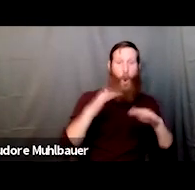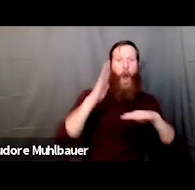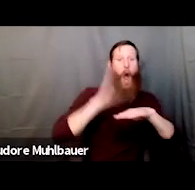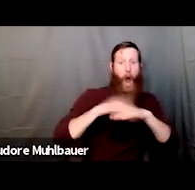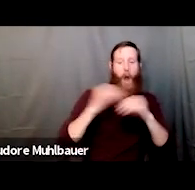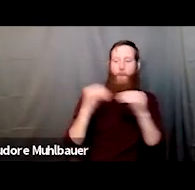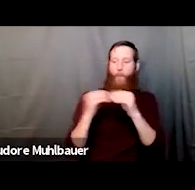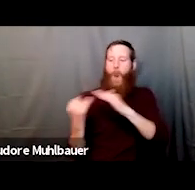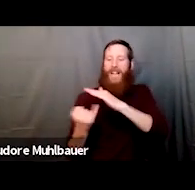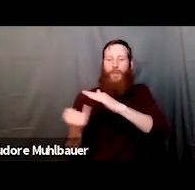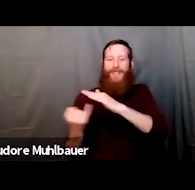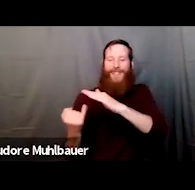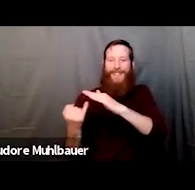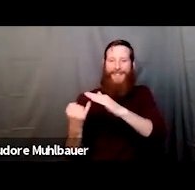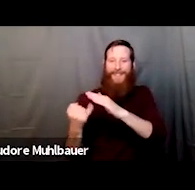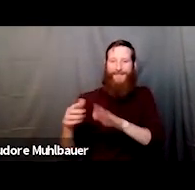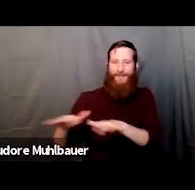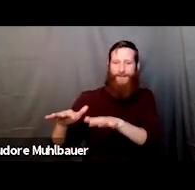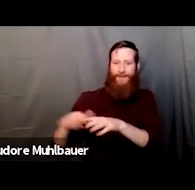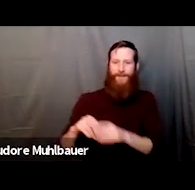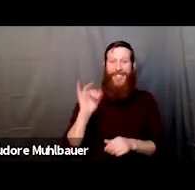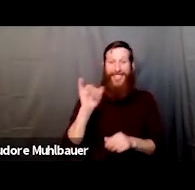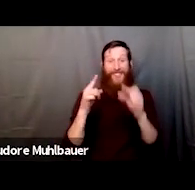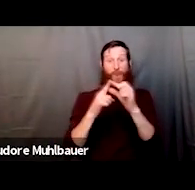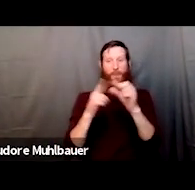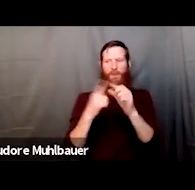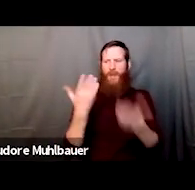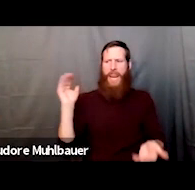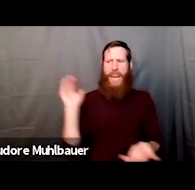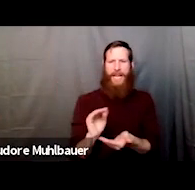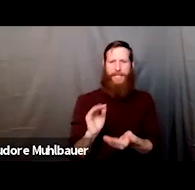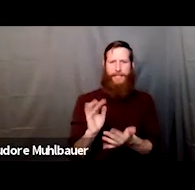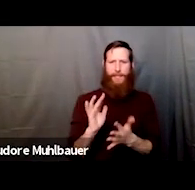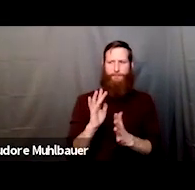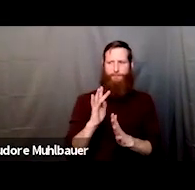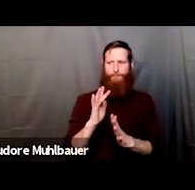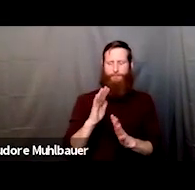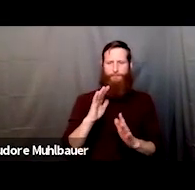The vocabulary there is a lot looser, it is a lot less harsh and worried about somethings going on in the snow pack